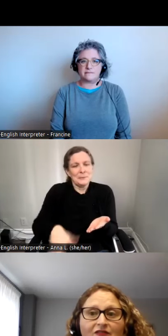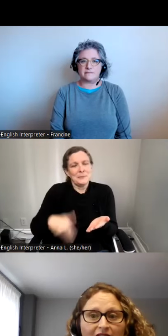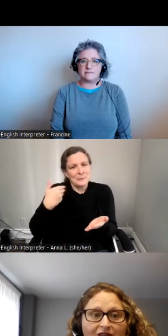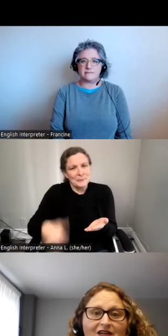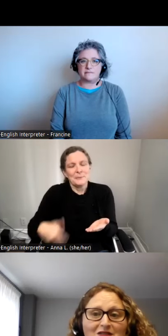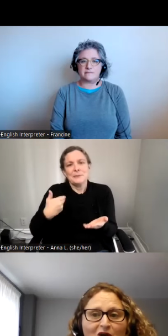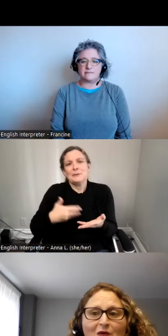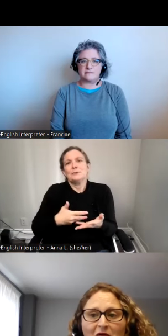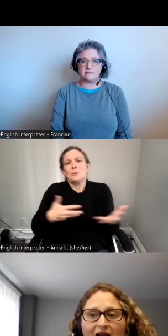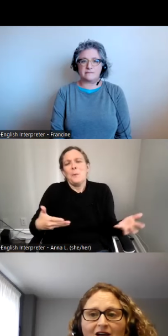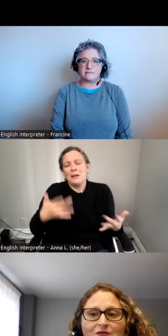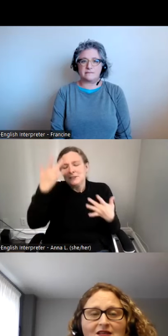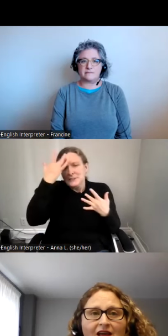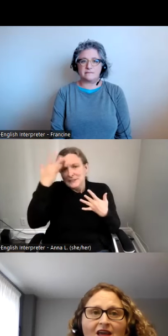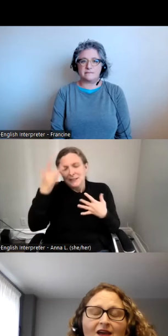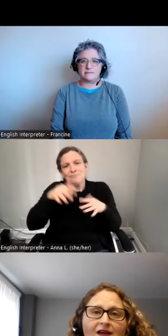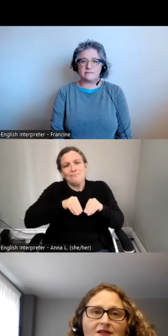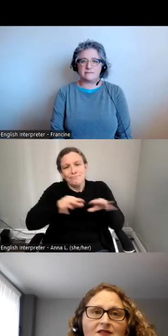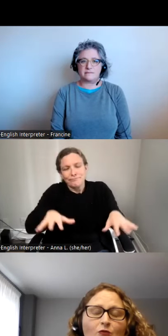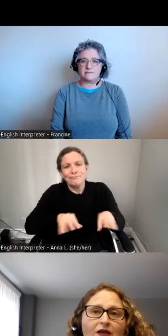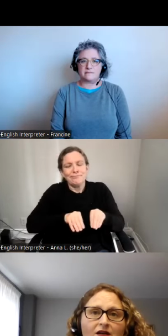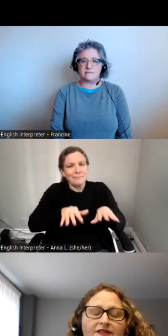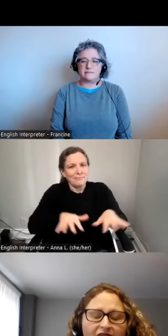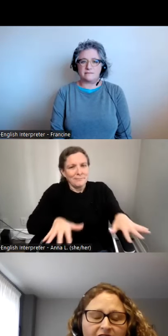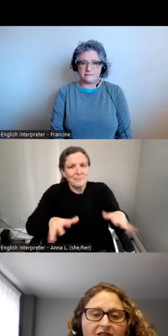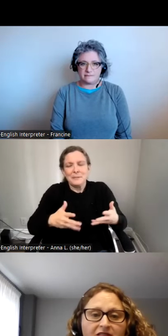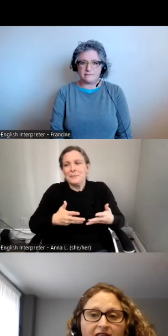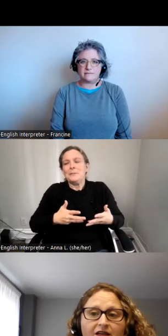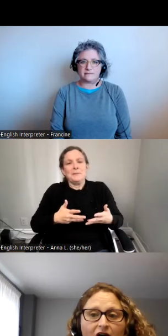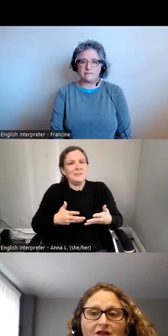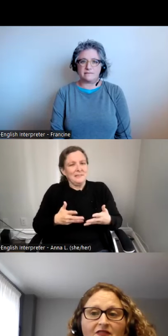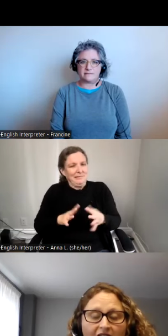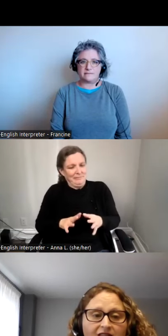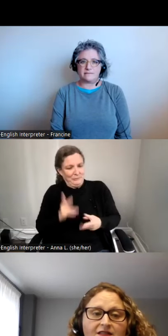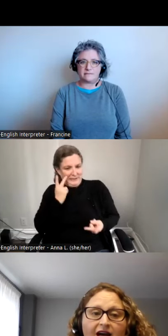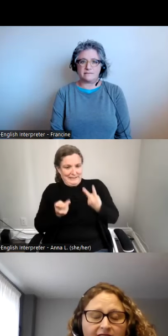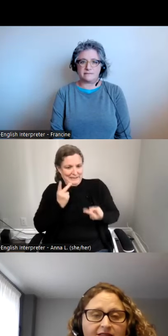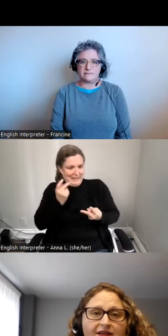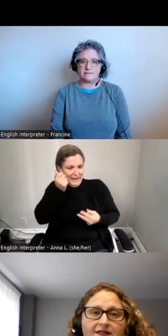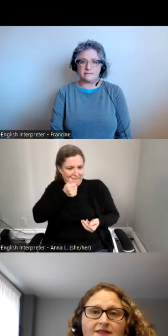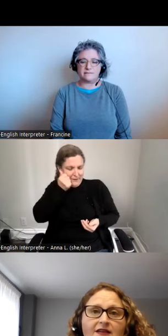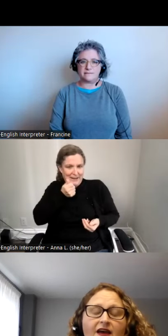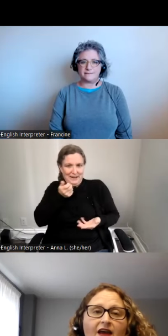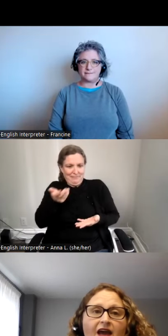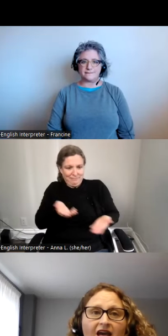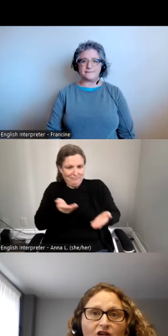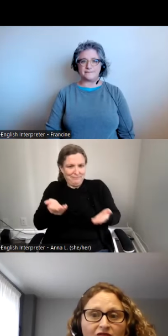and especially right now in pediatrics . There's a lot of illness